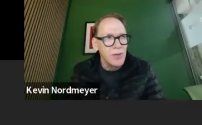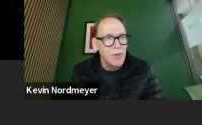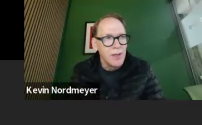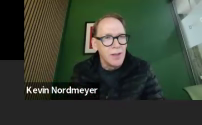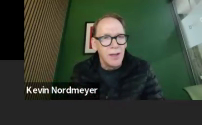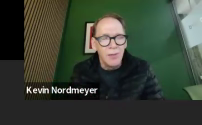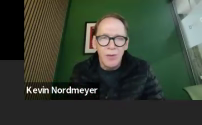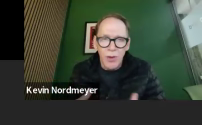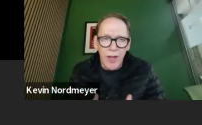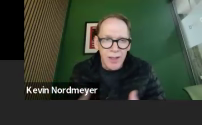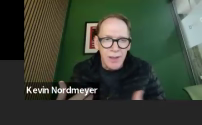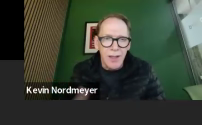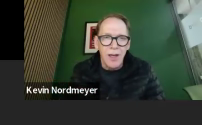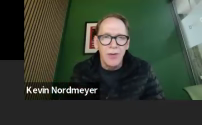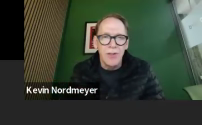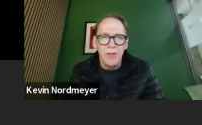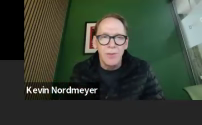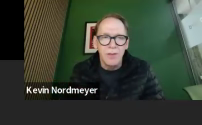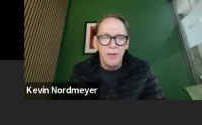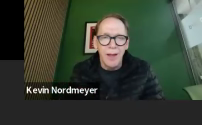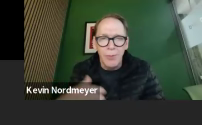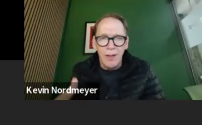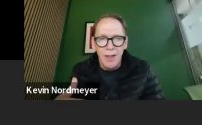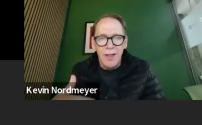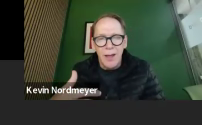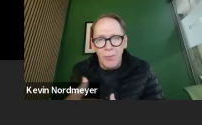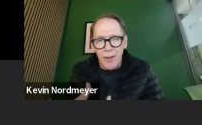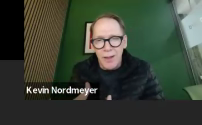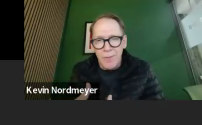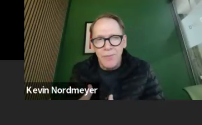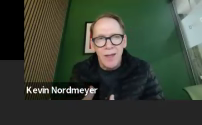to do with us and others in terms of helping elevate